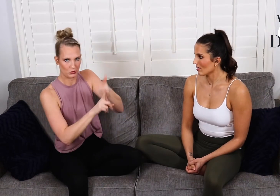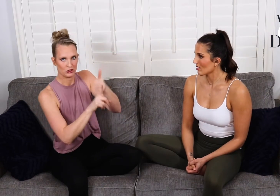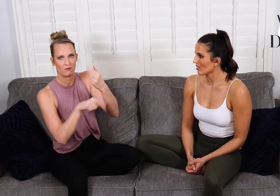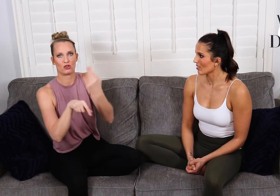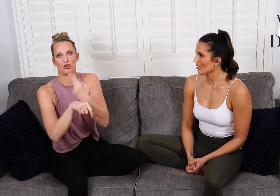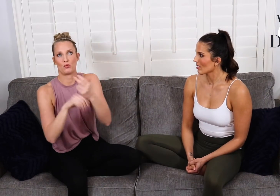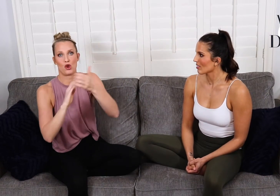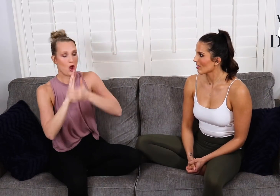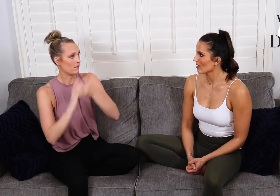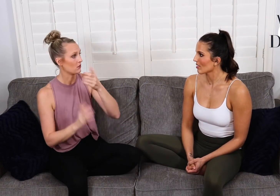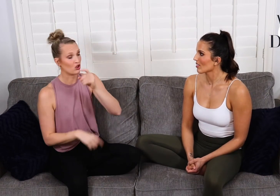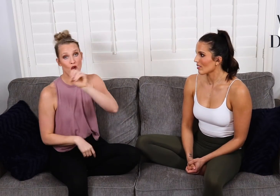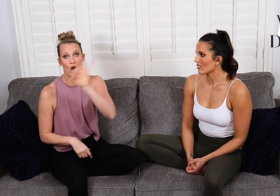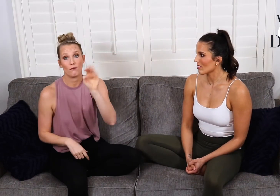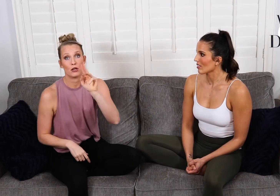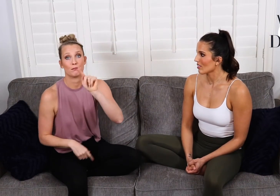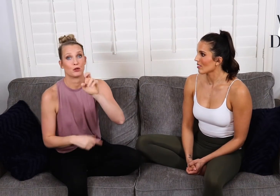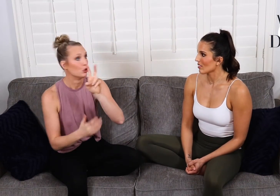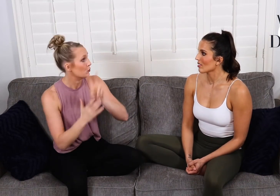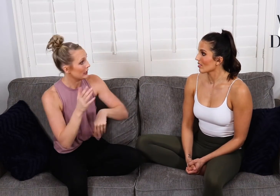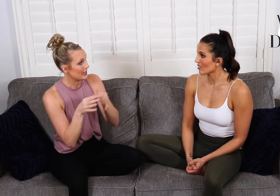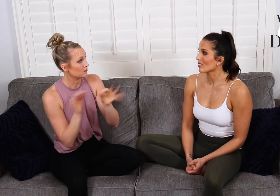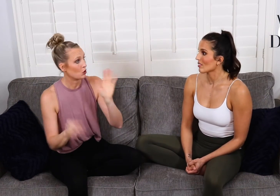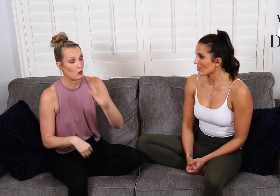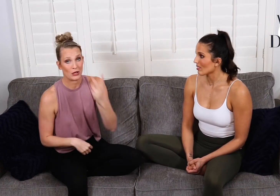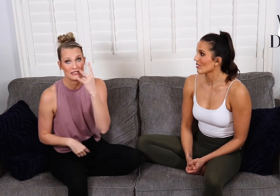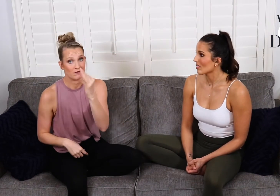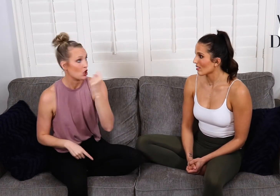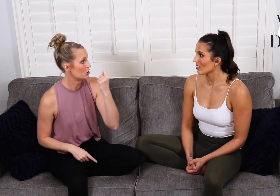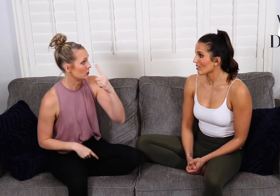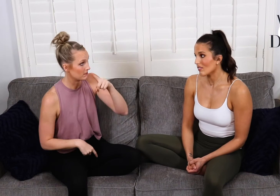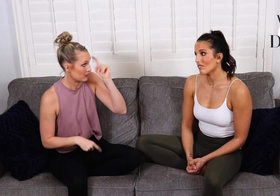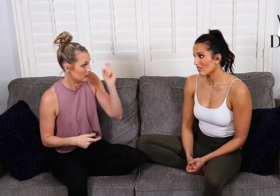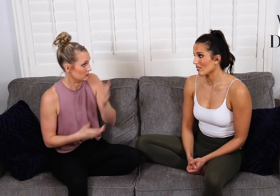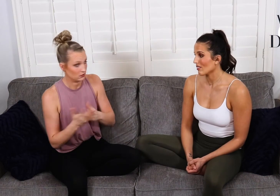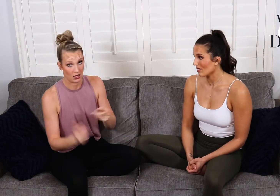auto generated captioning just mute the video and read the captioning and see if you even understand